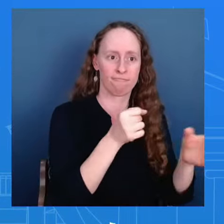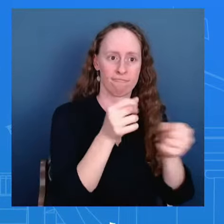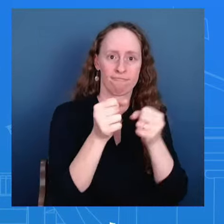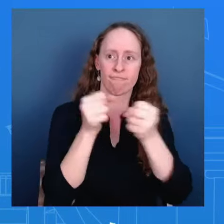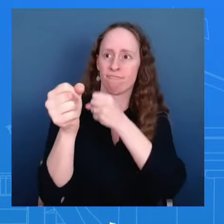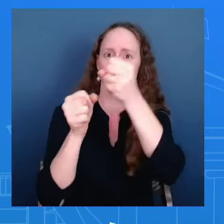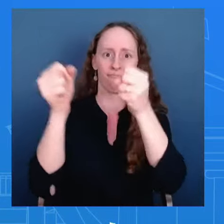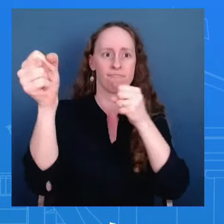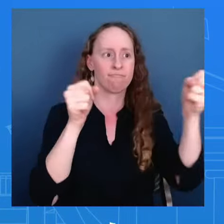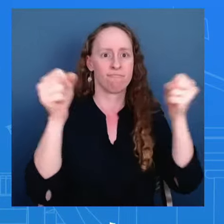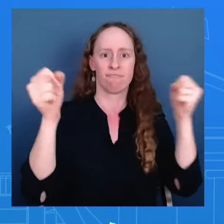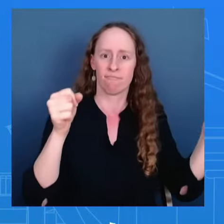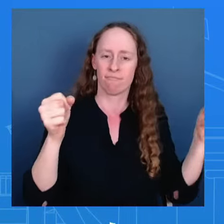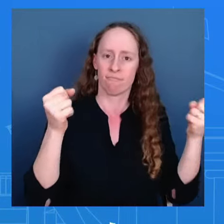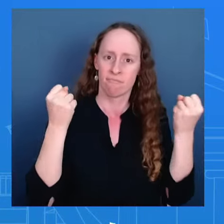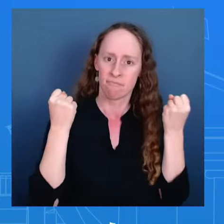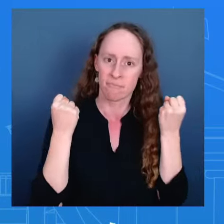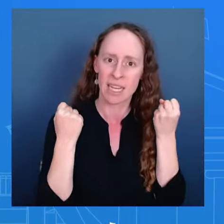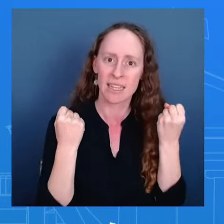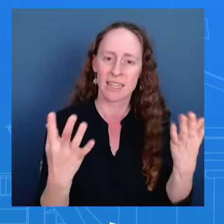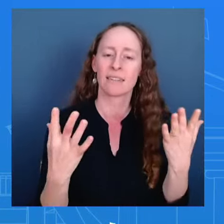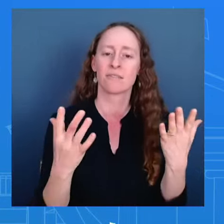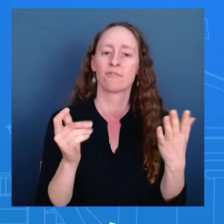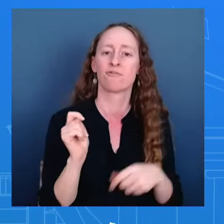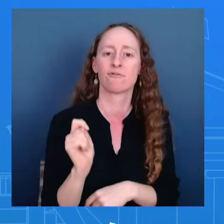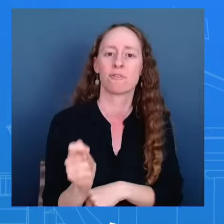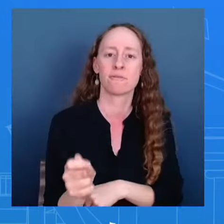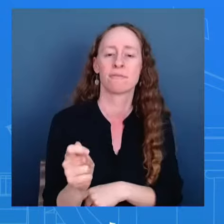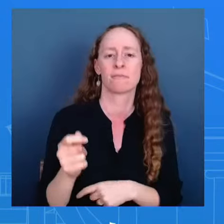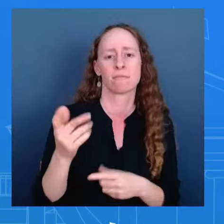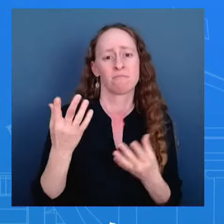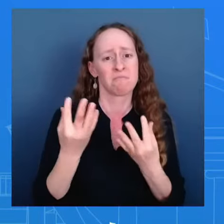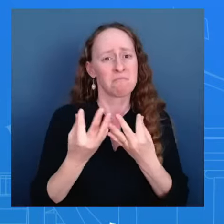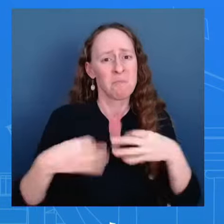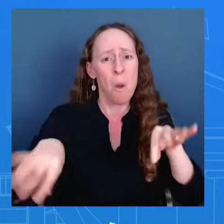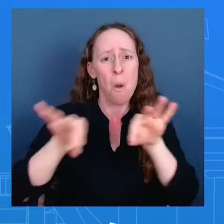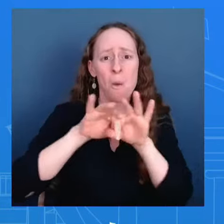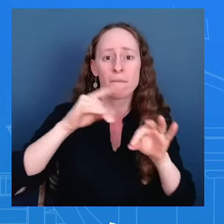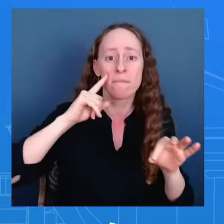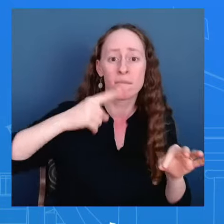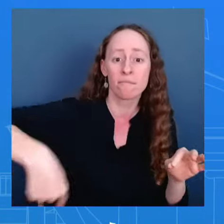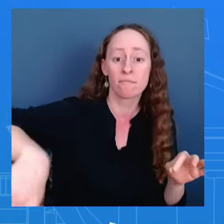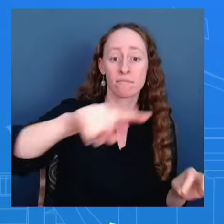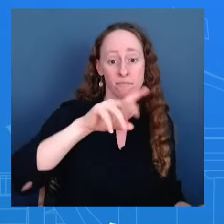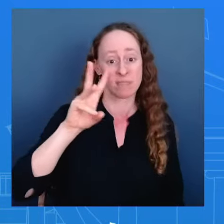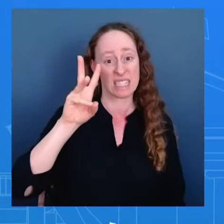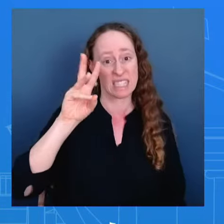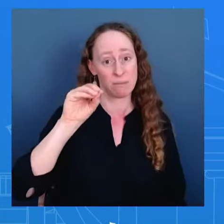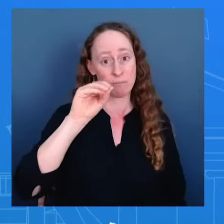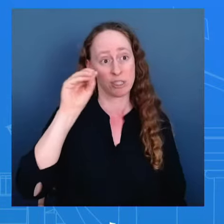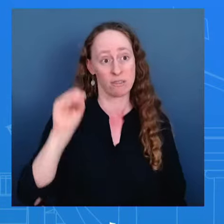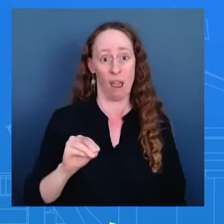We're talking about over 60% are women and over 60% are people of color. So, we have more work to do